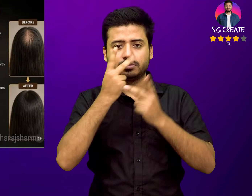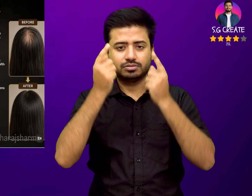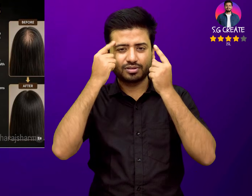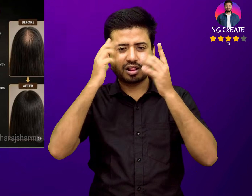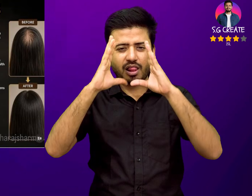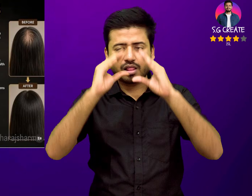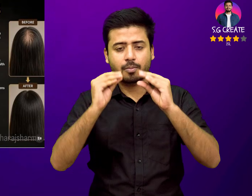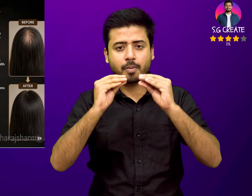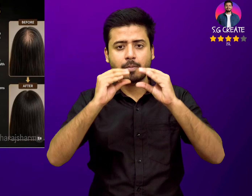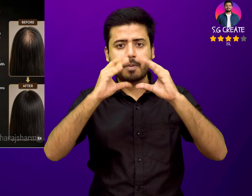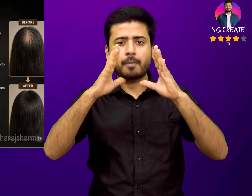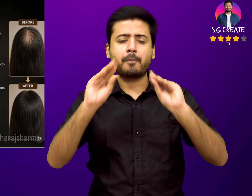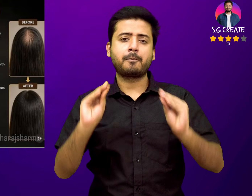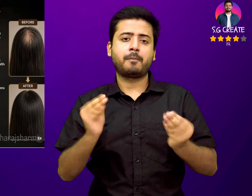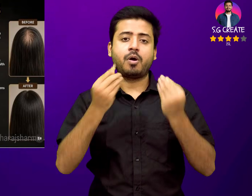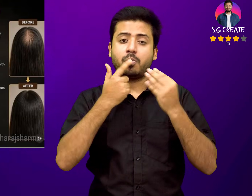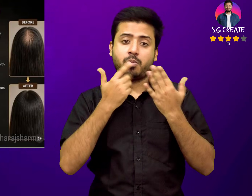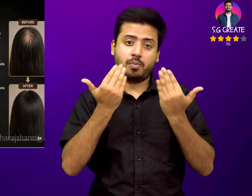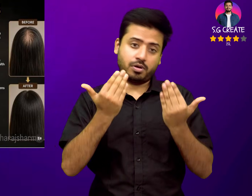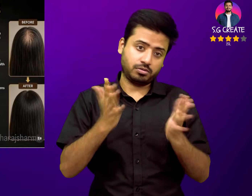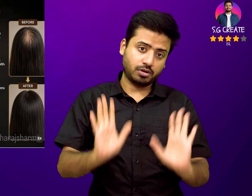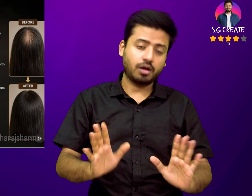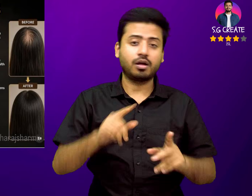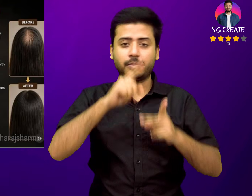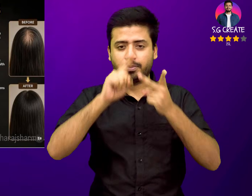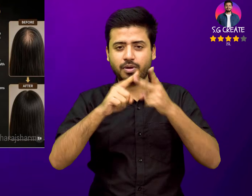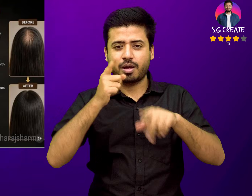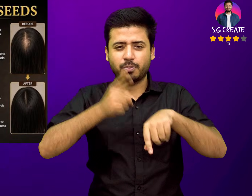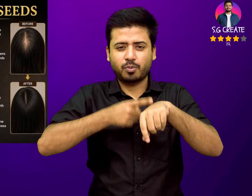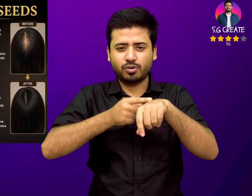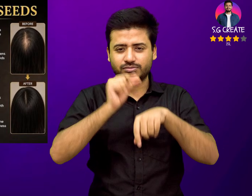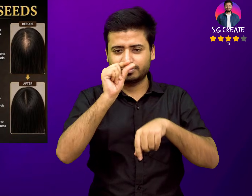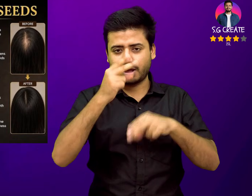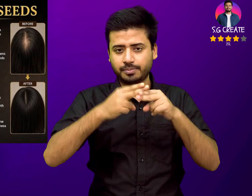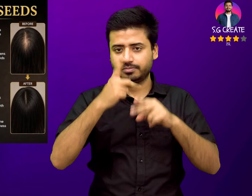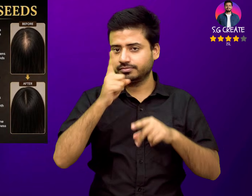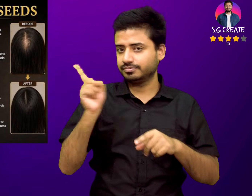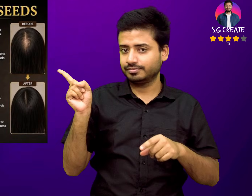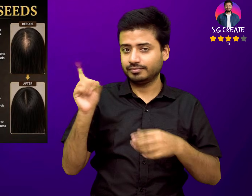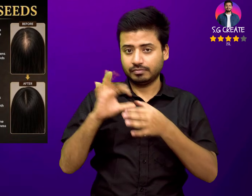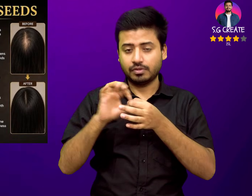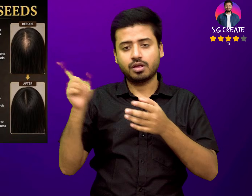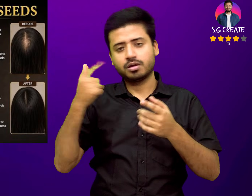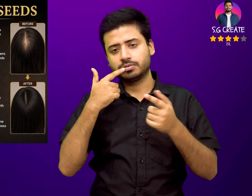the hair shaft. This temporary coating smooths down the cuticle, the outermost shingle-like